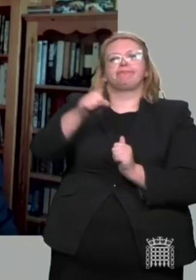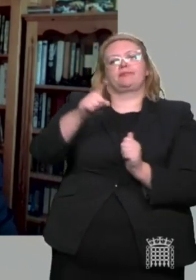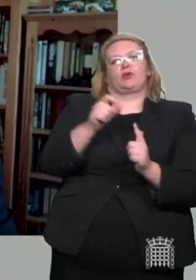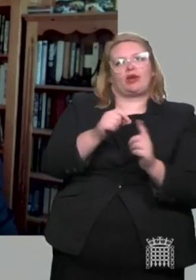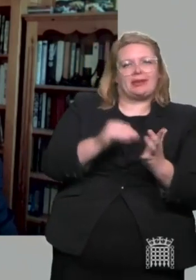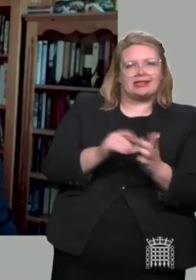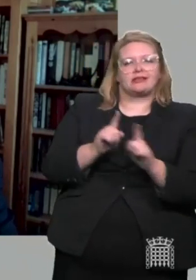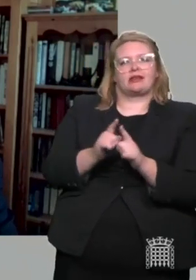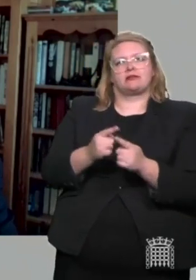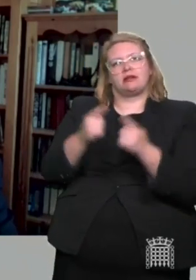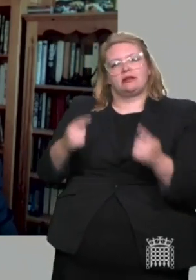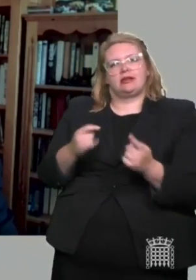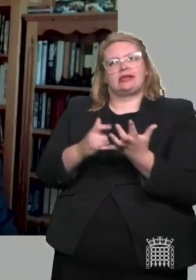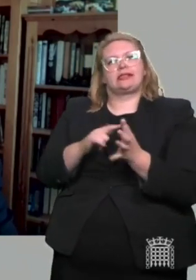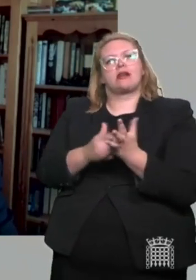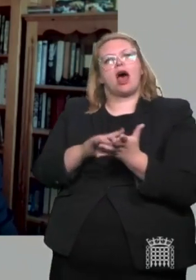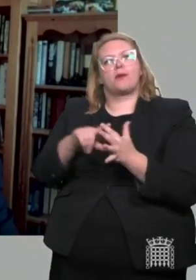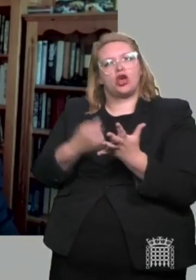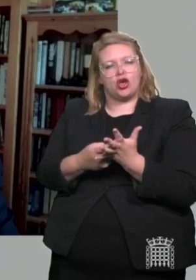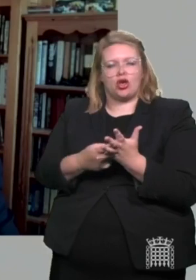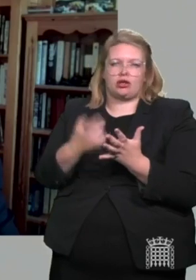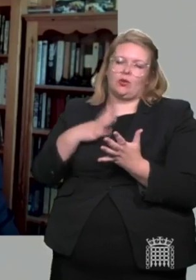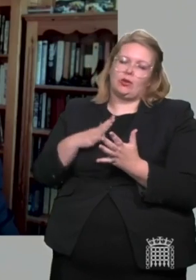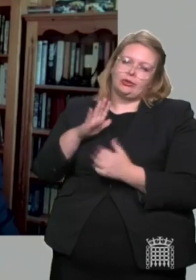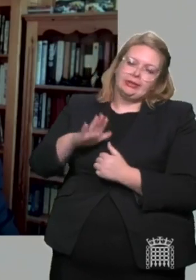crisis in India and the injustice in the Horizon issue at the Post Office?